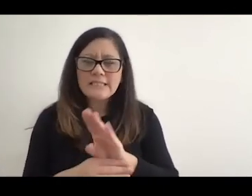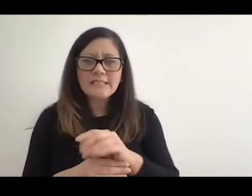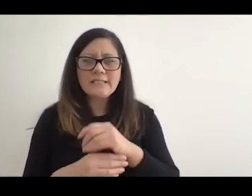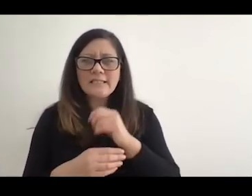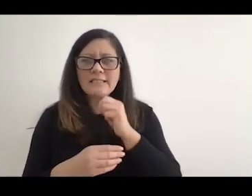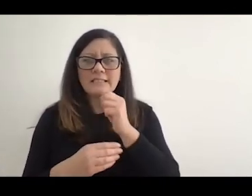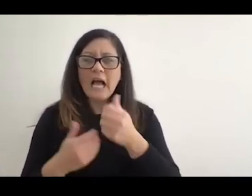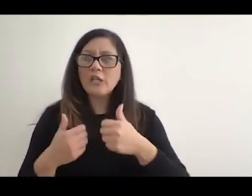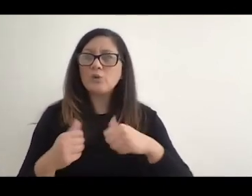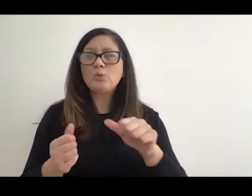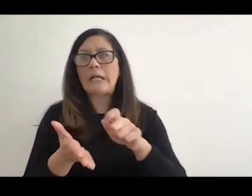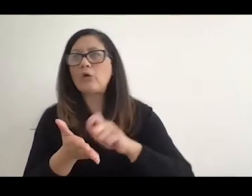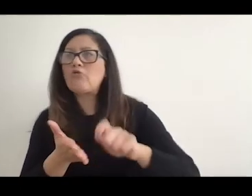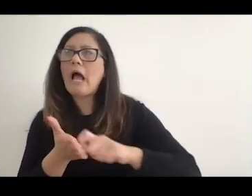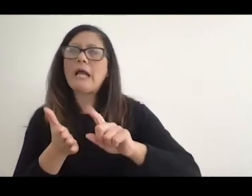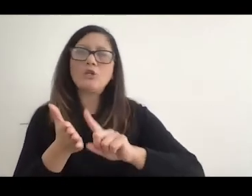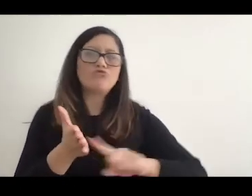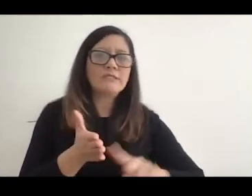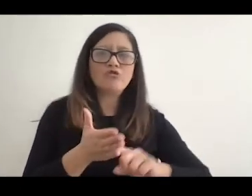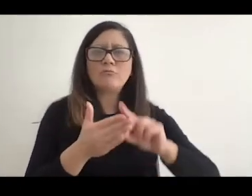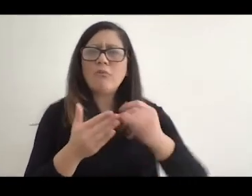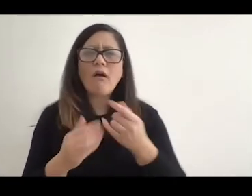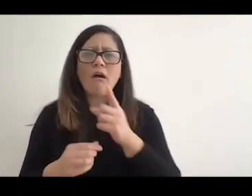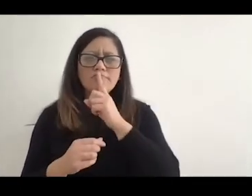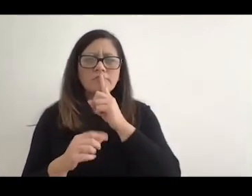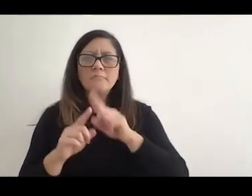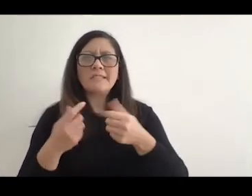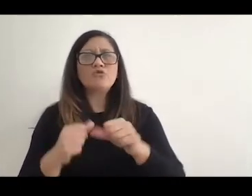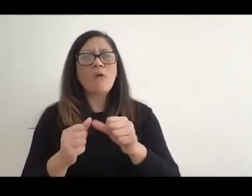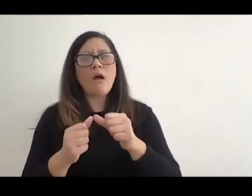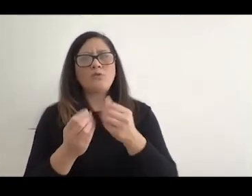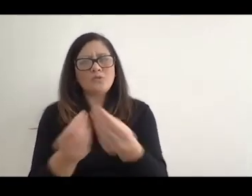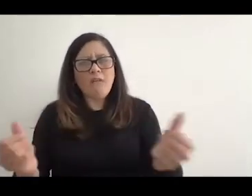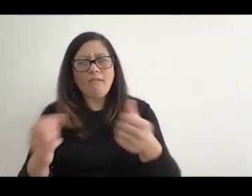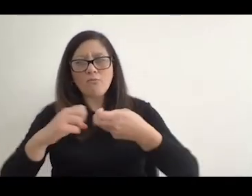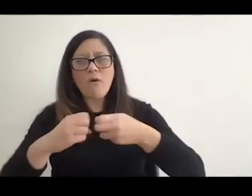to write some type of dissertation, but literally just trying to help solve a